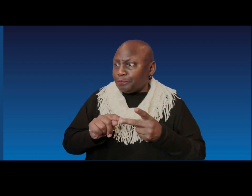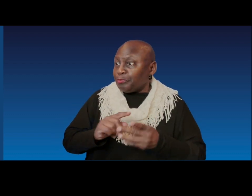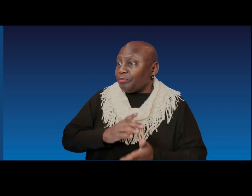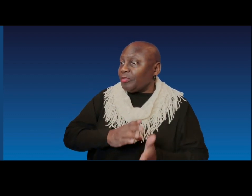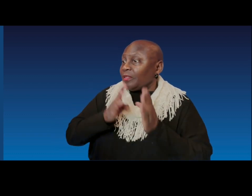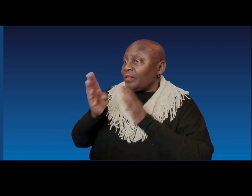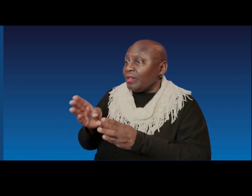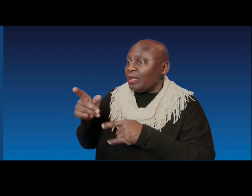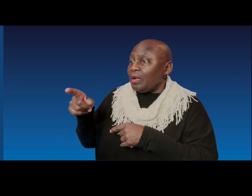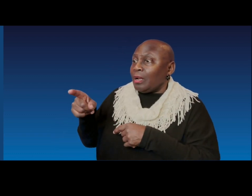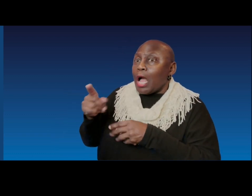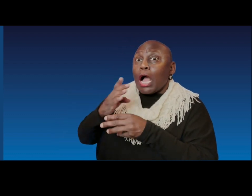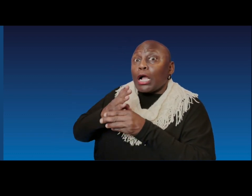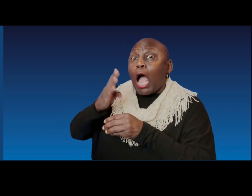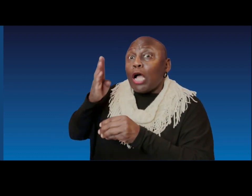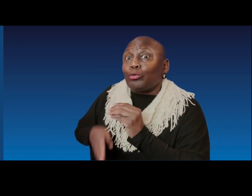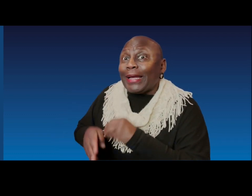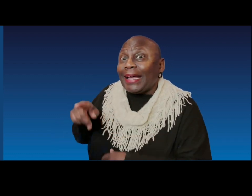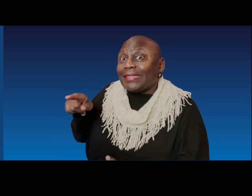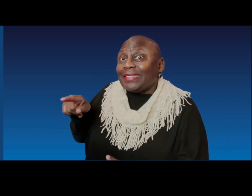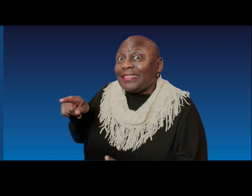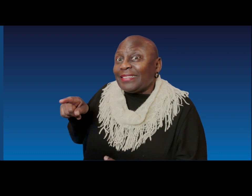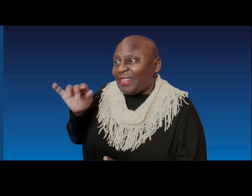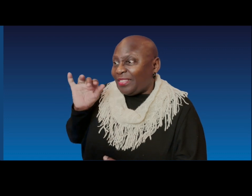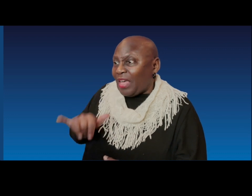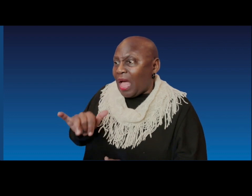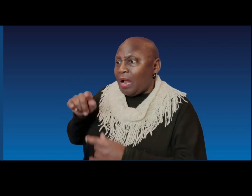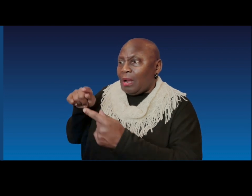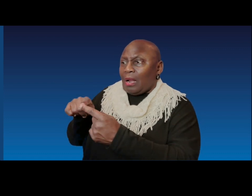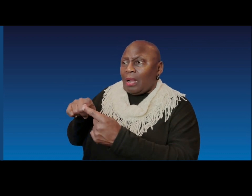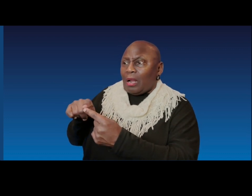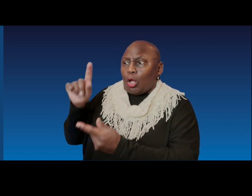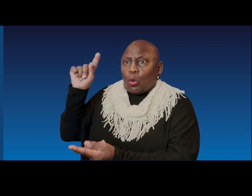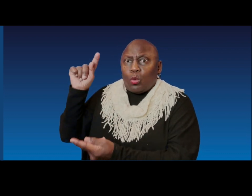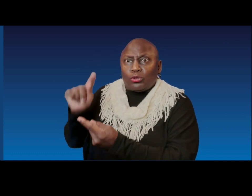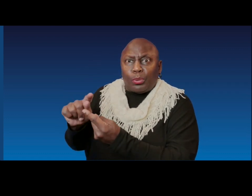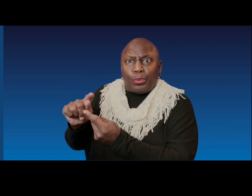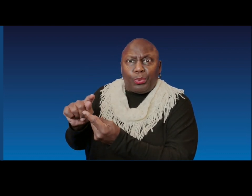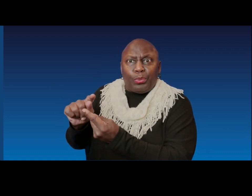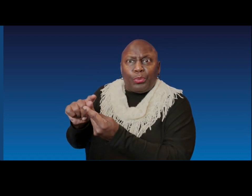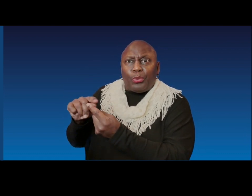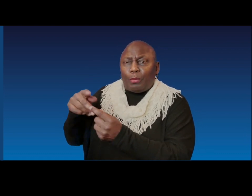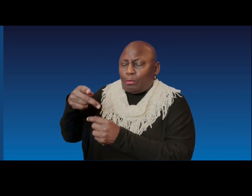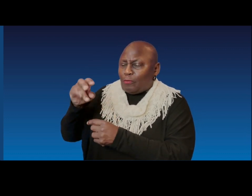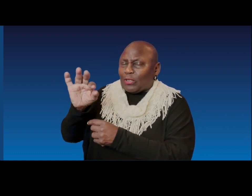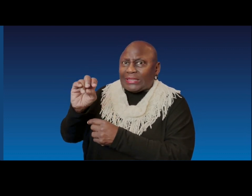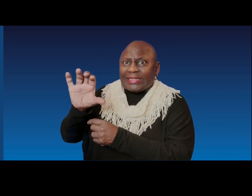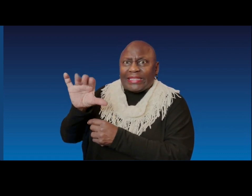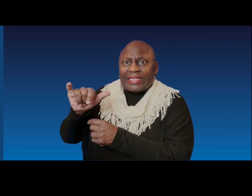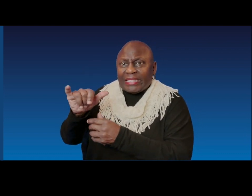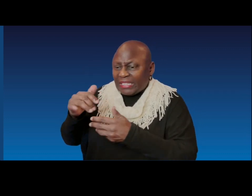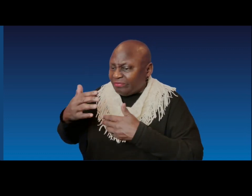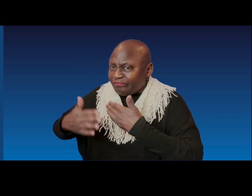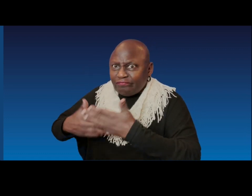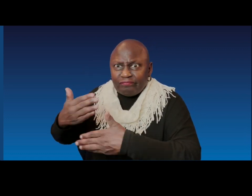These are different. And then consequences in terms of reduced proficiency